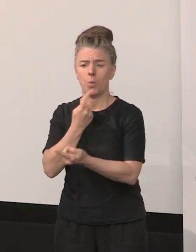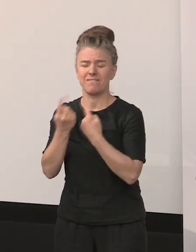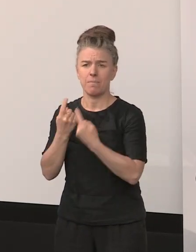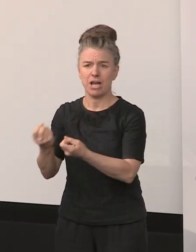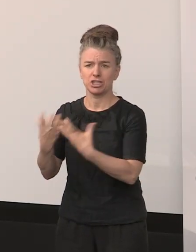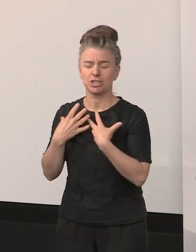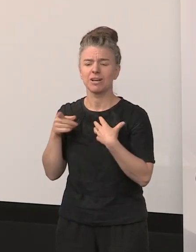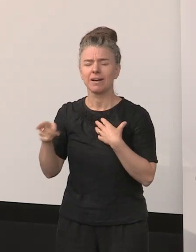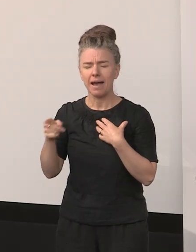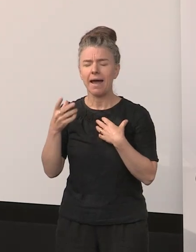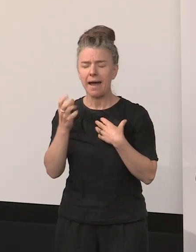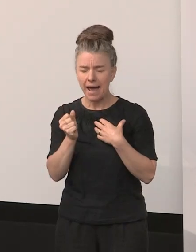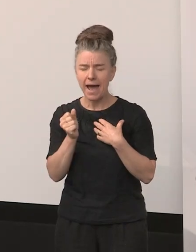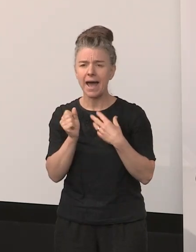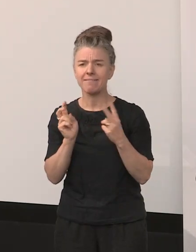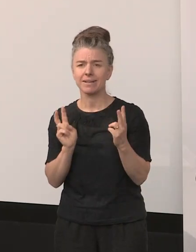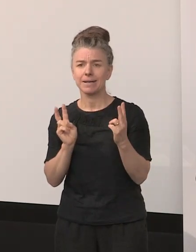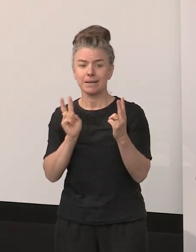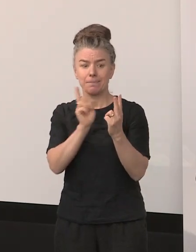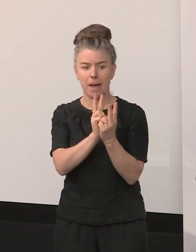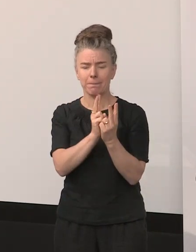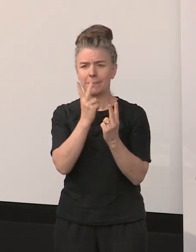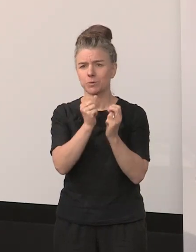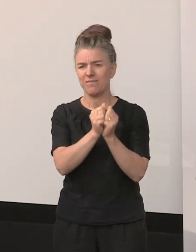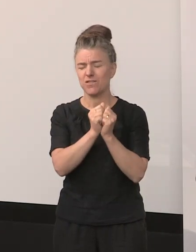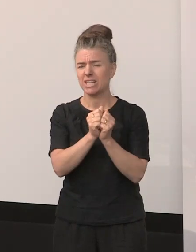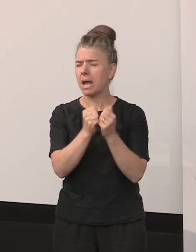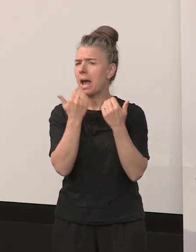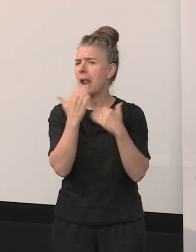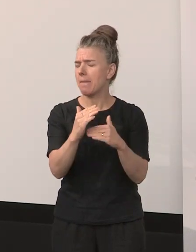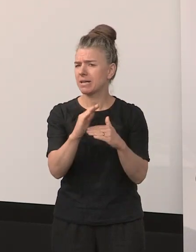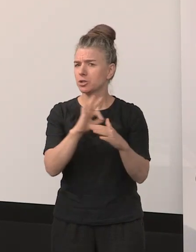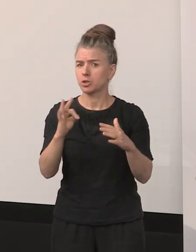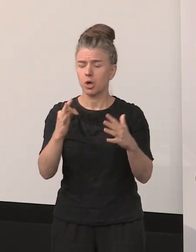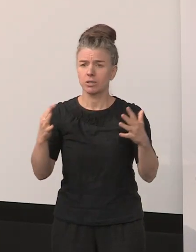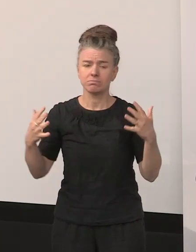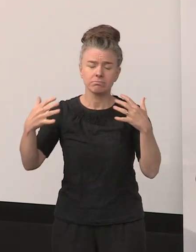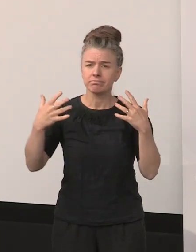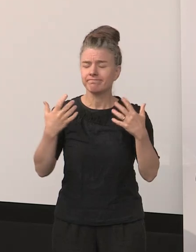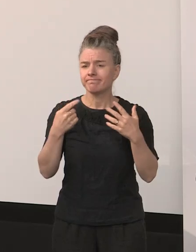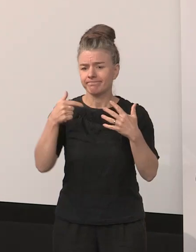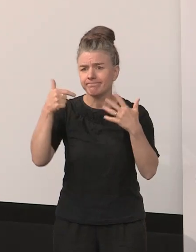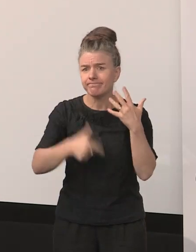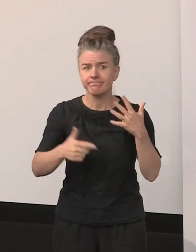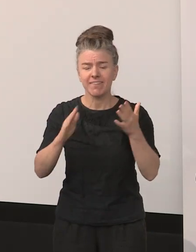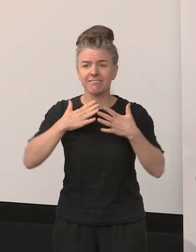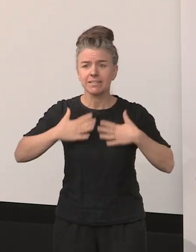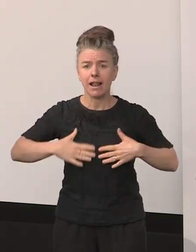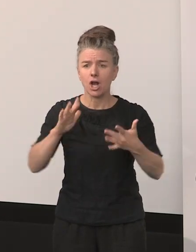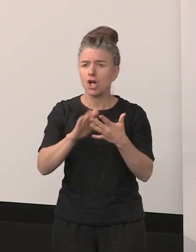morning, I was alerted late yesterday afternoon to new information that they had had some limited physical contact